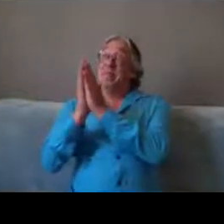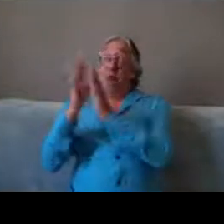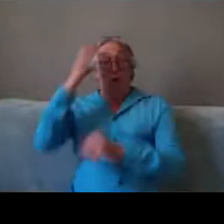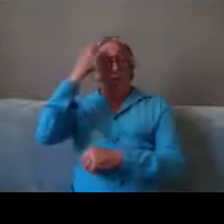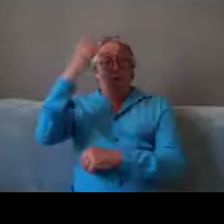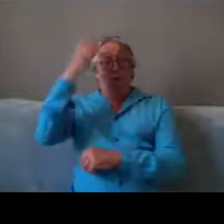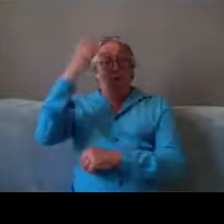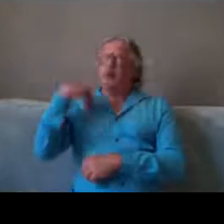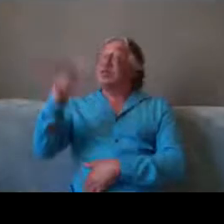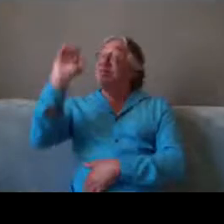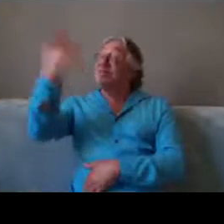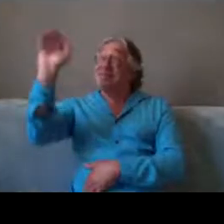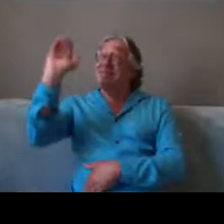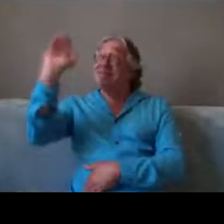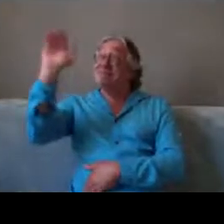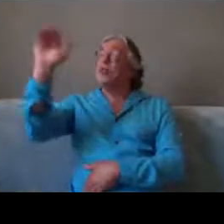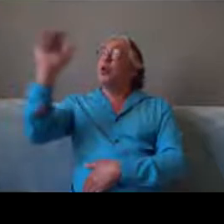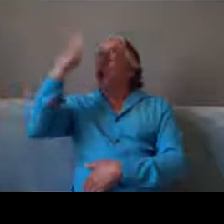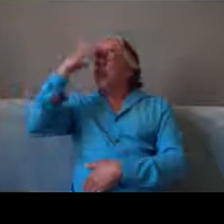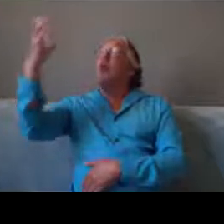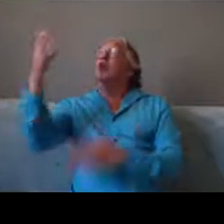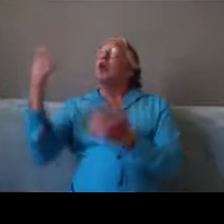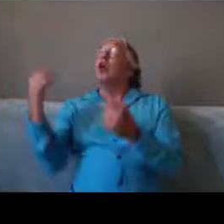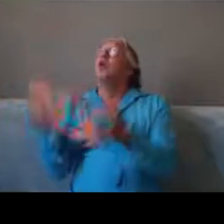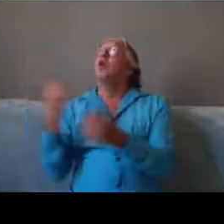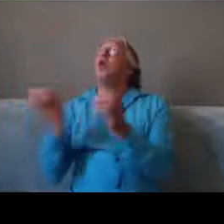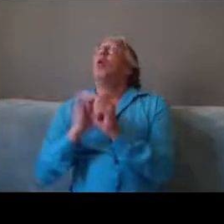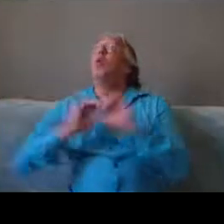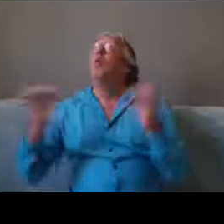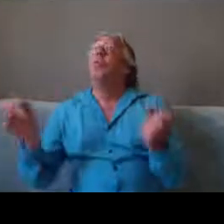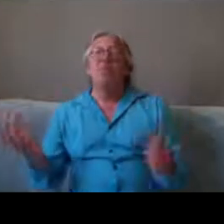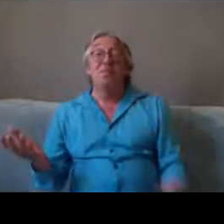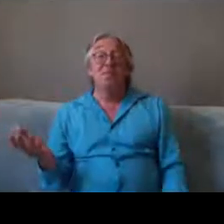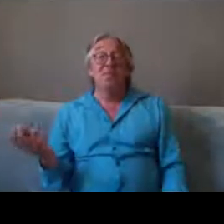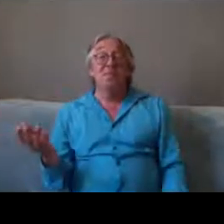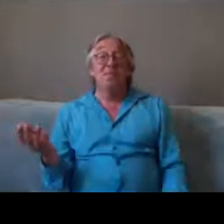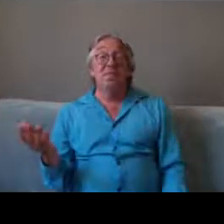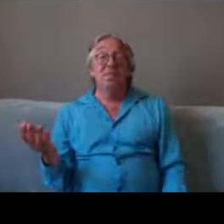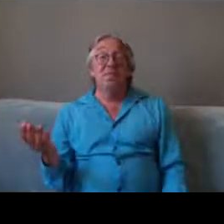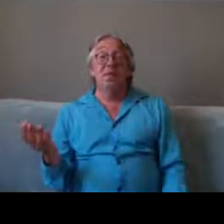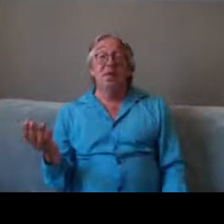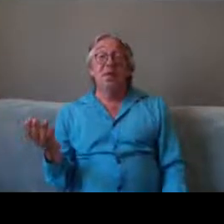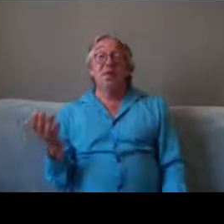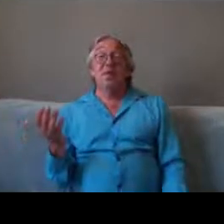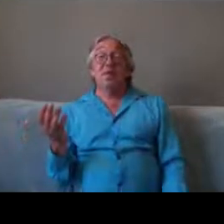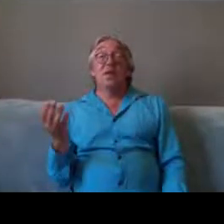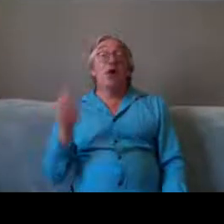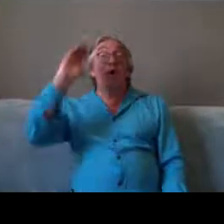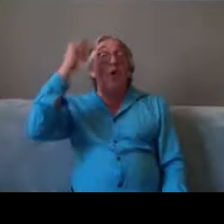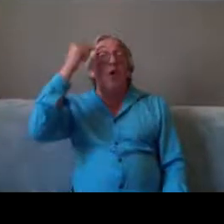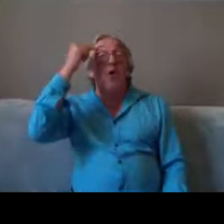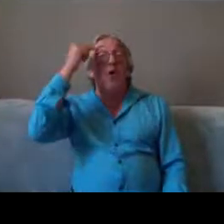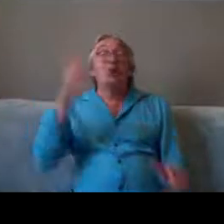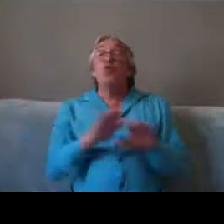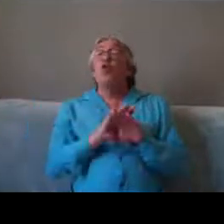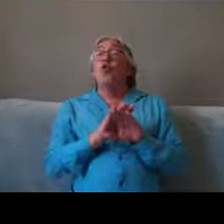They are also meant to bring organisations together, each of them in the different field. They change also